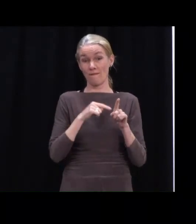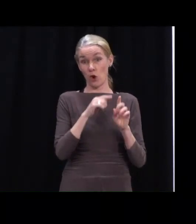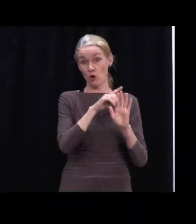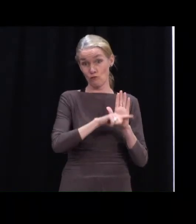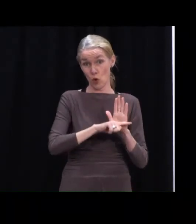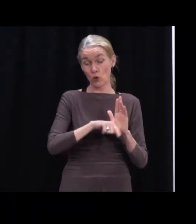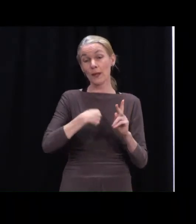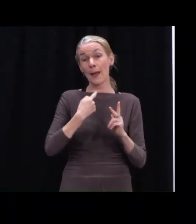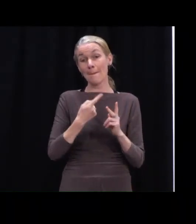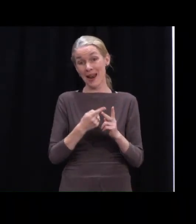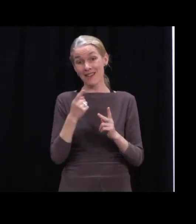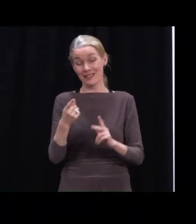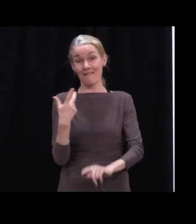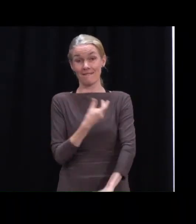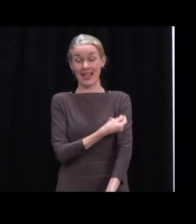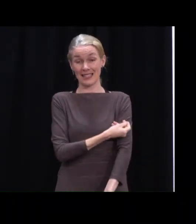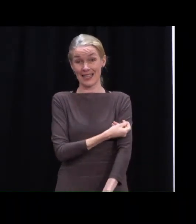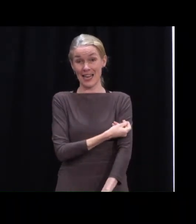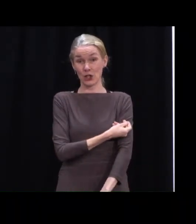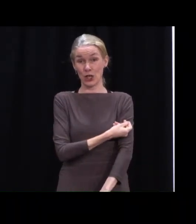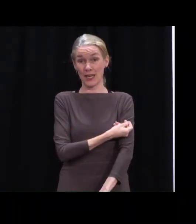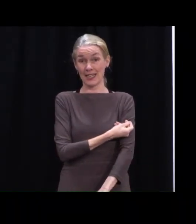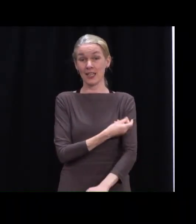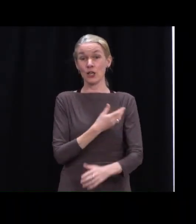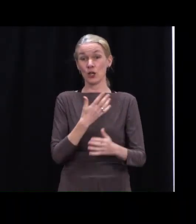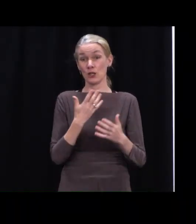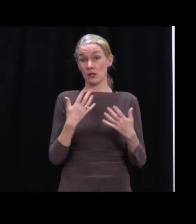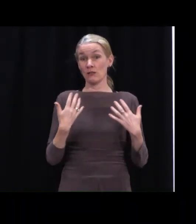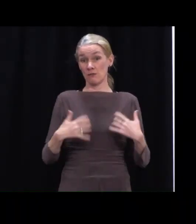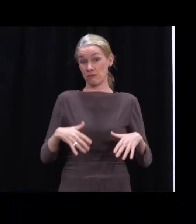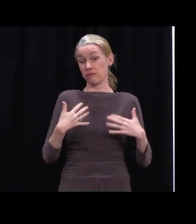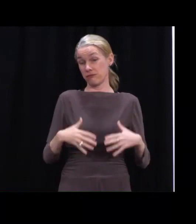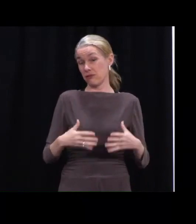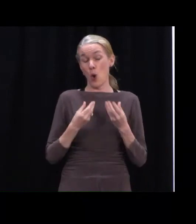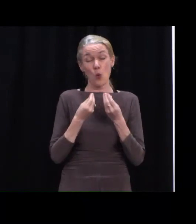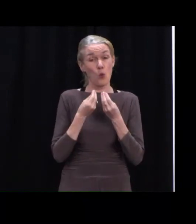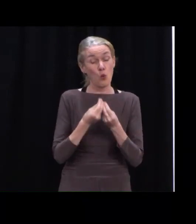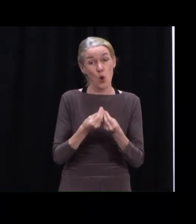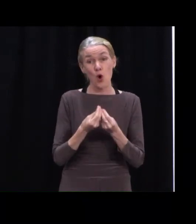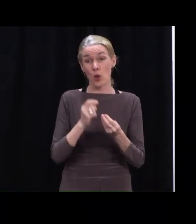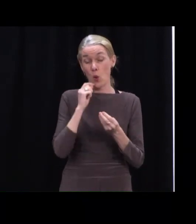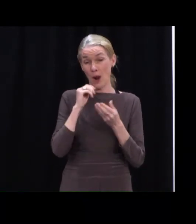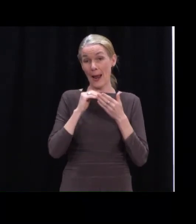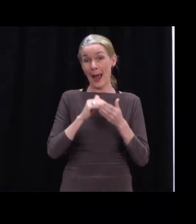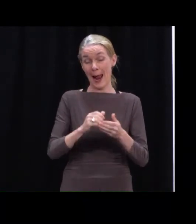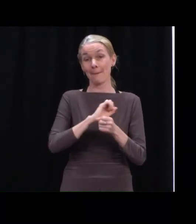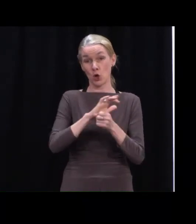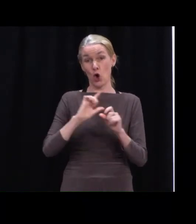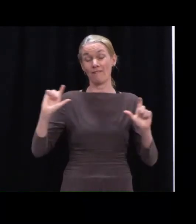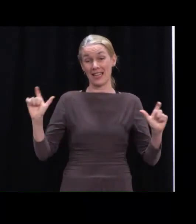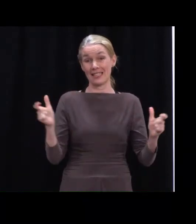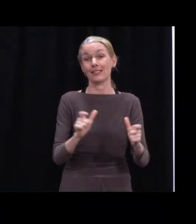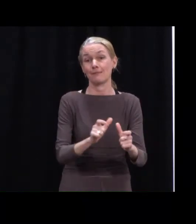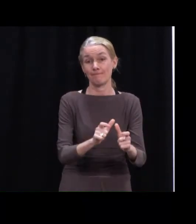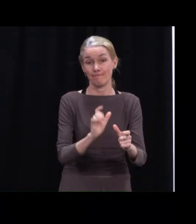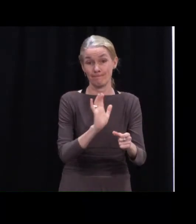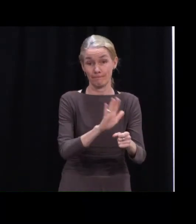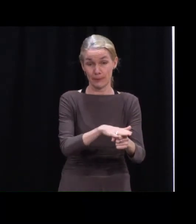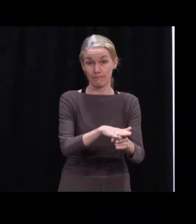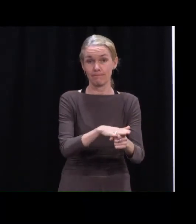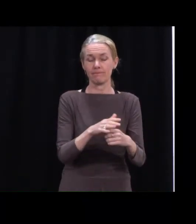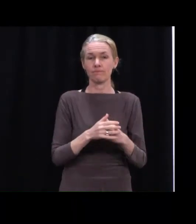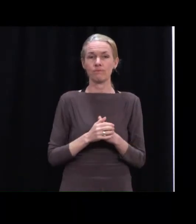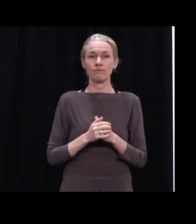age of one. All this